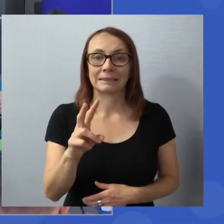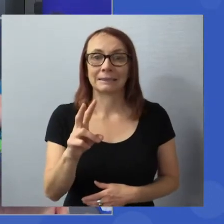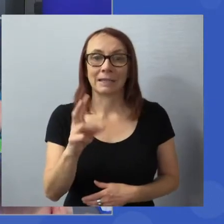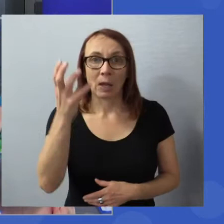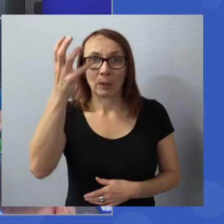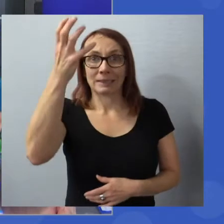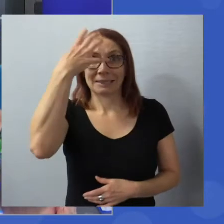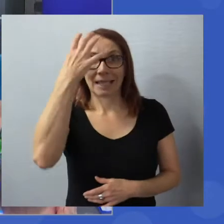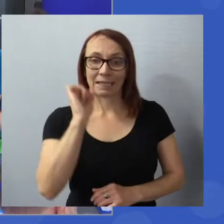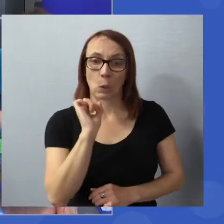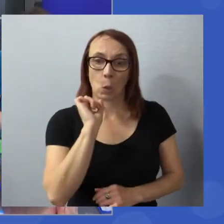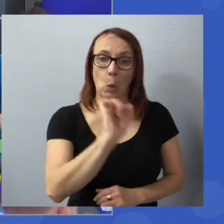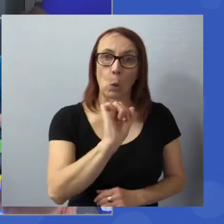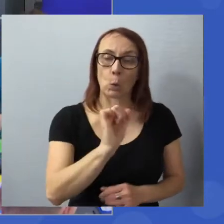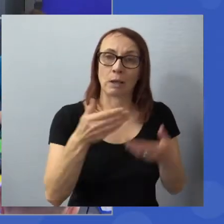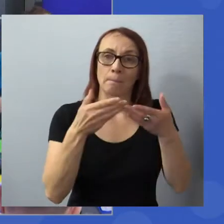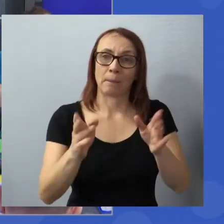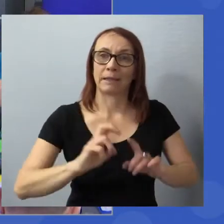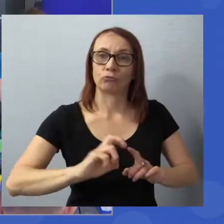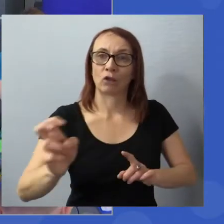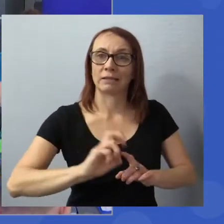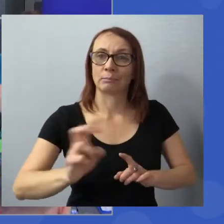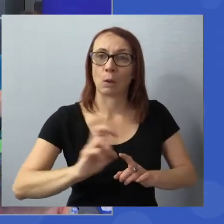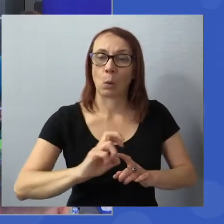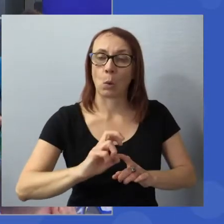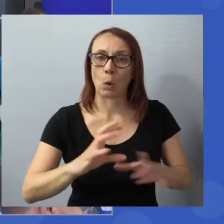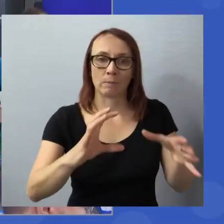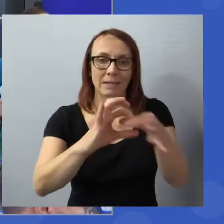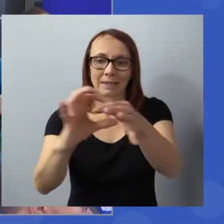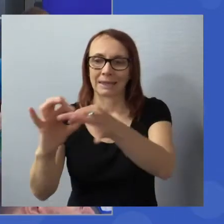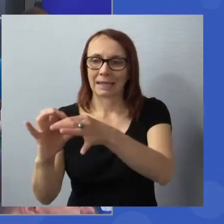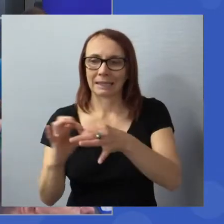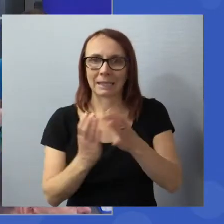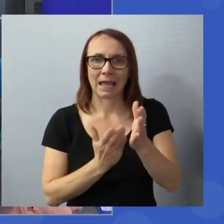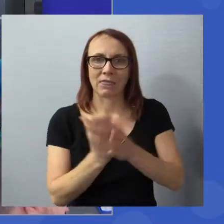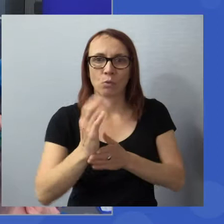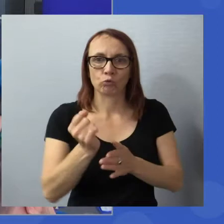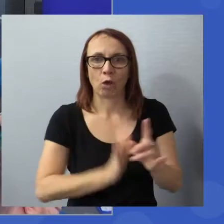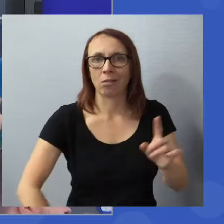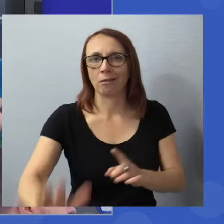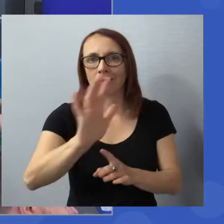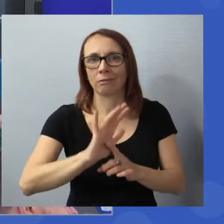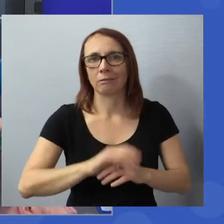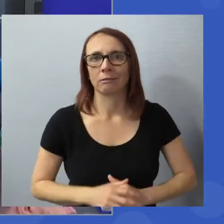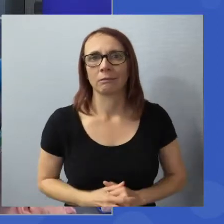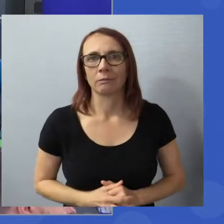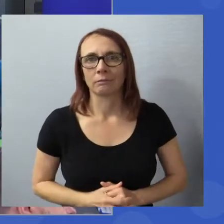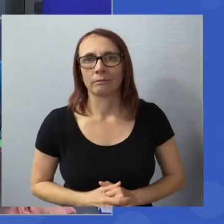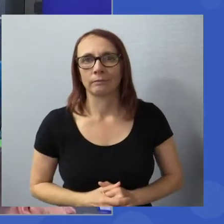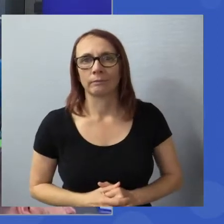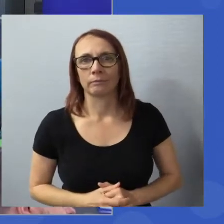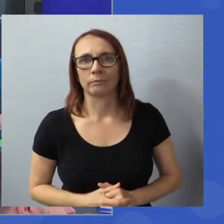approved public transport that is a joint of countrywide policy the most